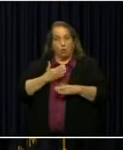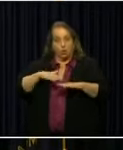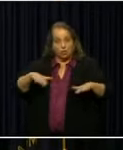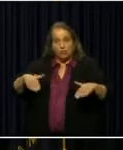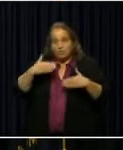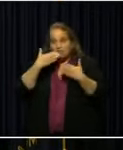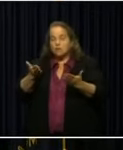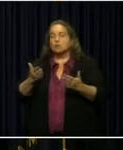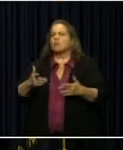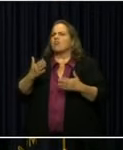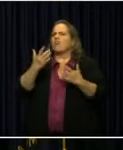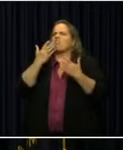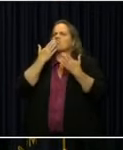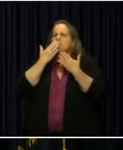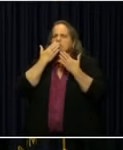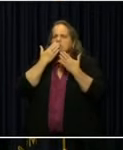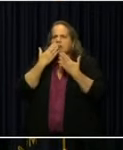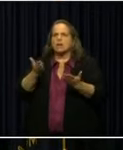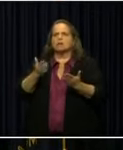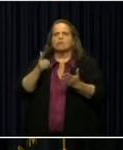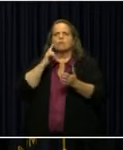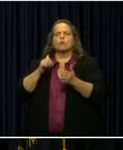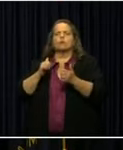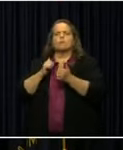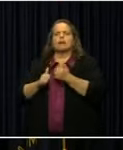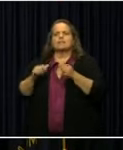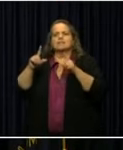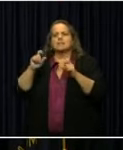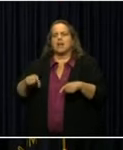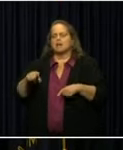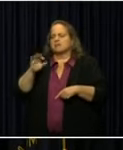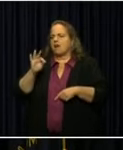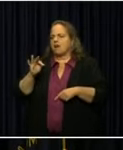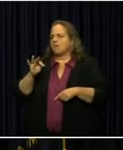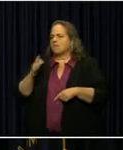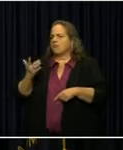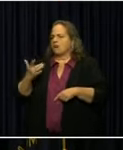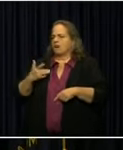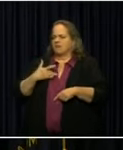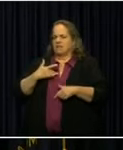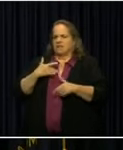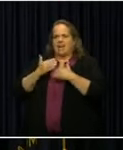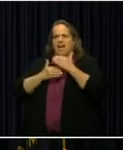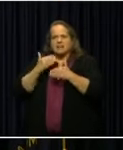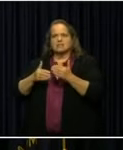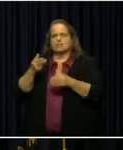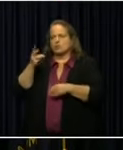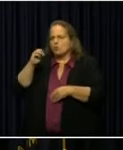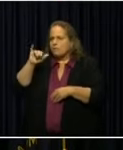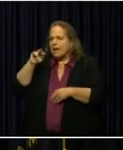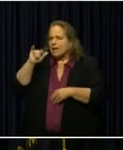EVERY DAY ON DUPLICATES AND FOLKS OUTSIDE OF KENTUCKY TO